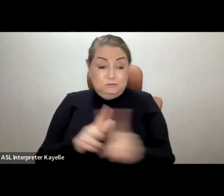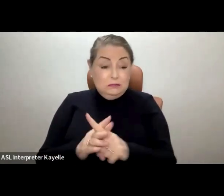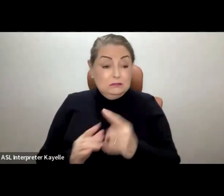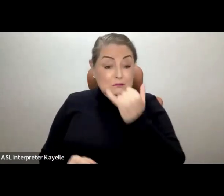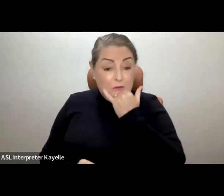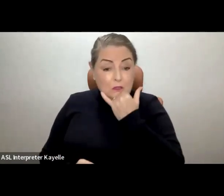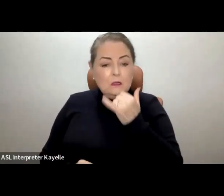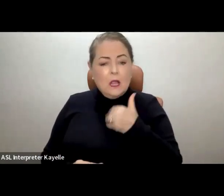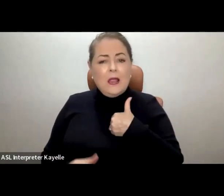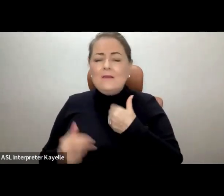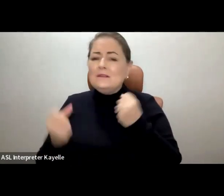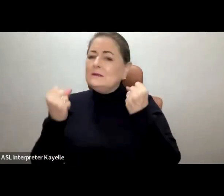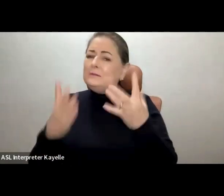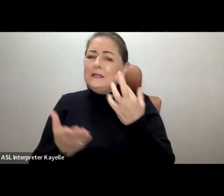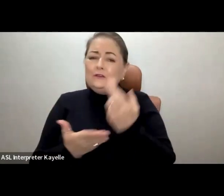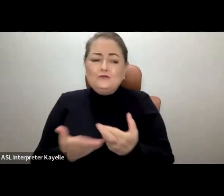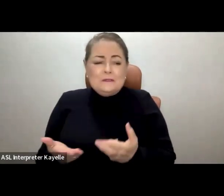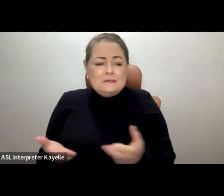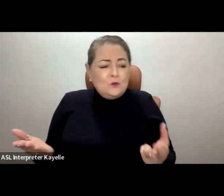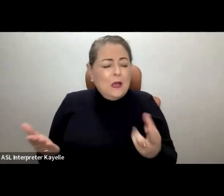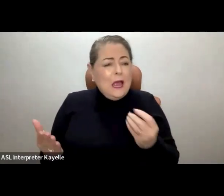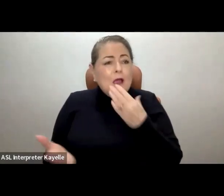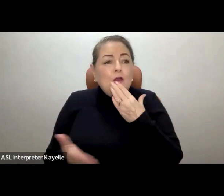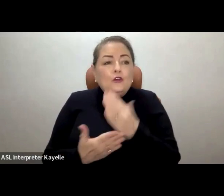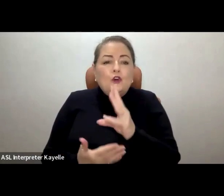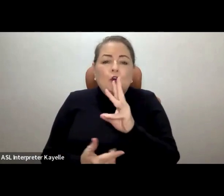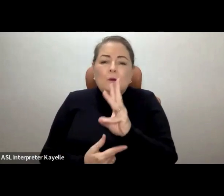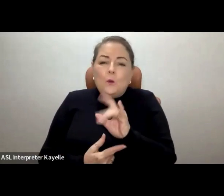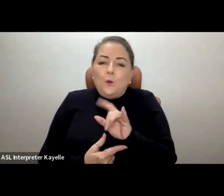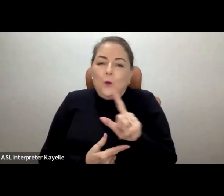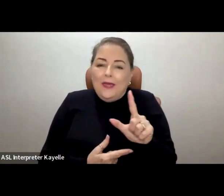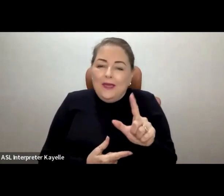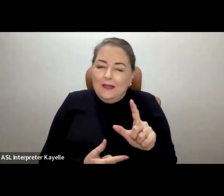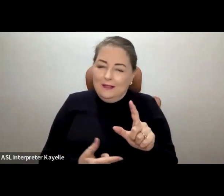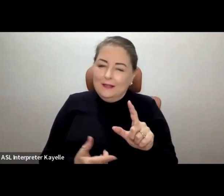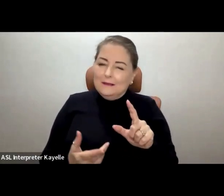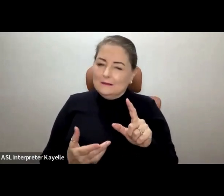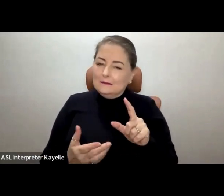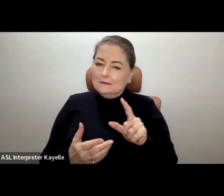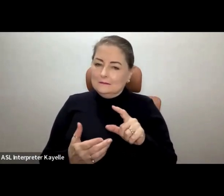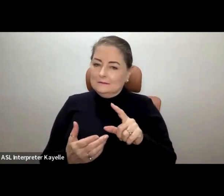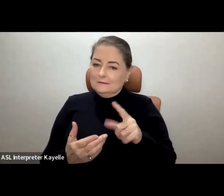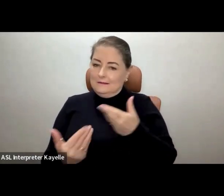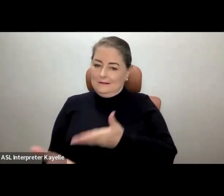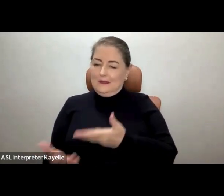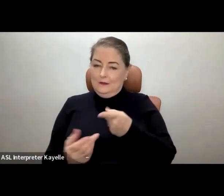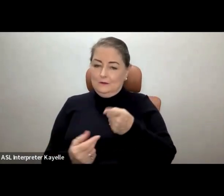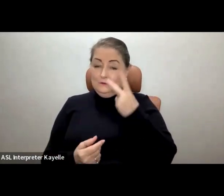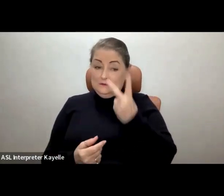as many resources and as much goodwill. There at the time, you're actually seeing the pictures taken from the side